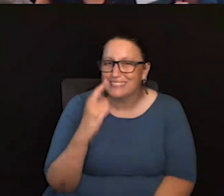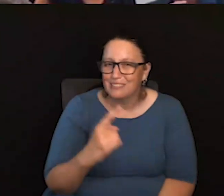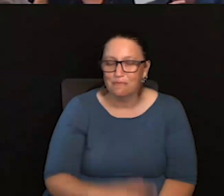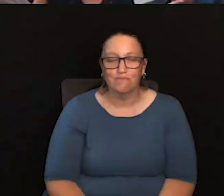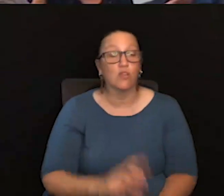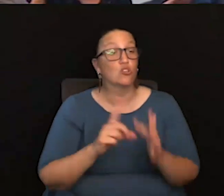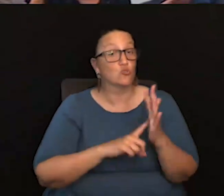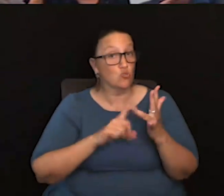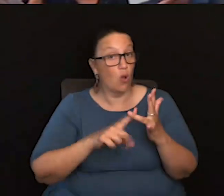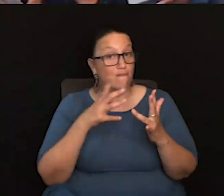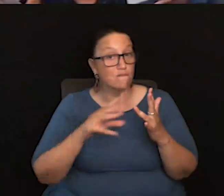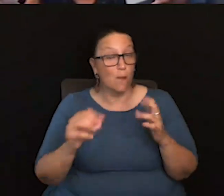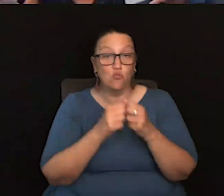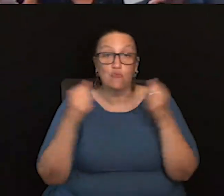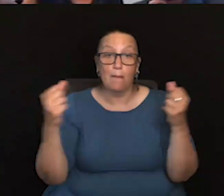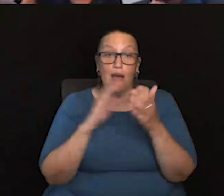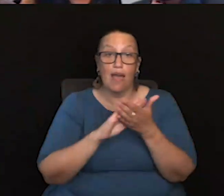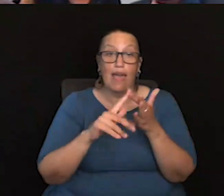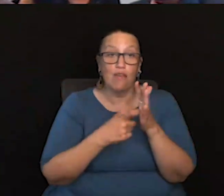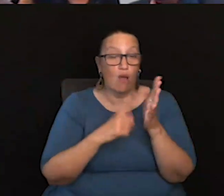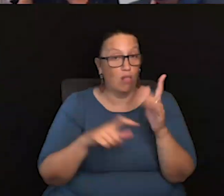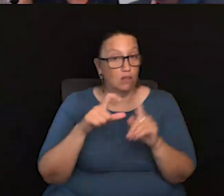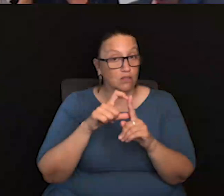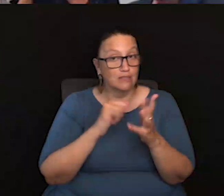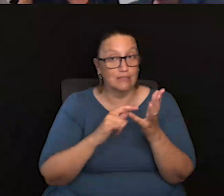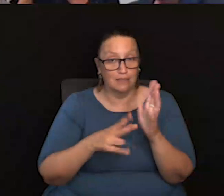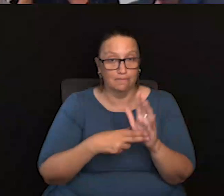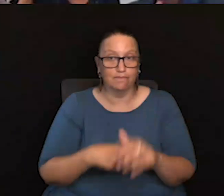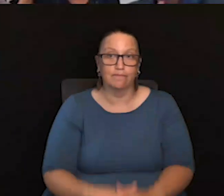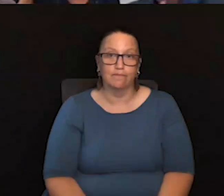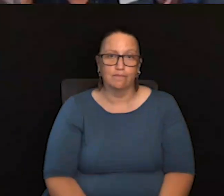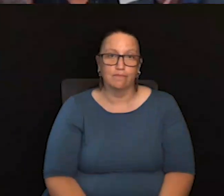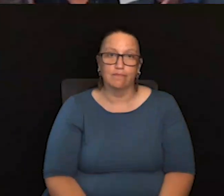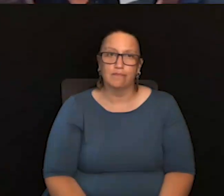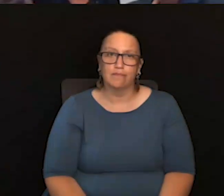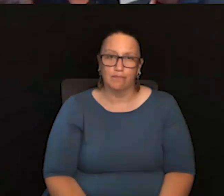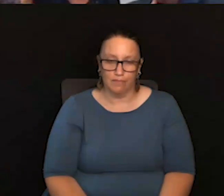This means that most would not receive their second jab until after term one.